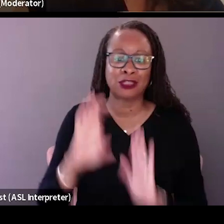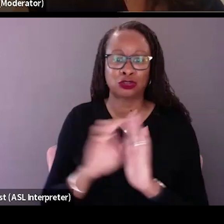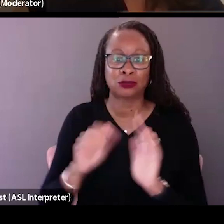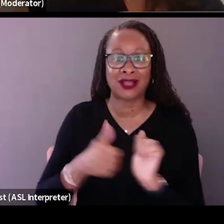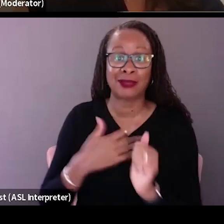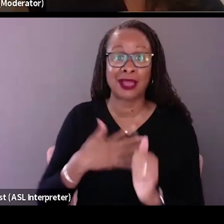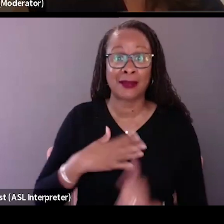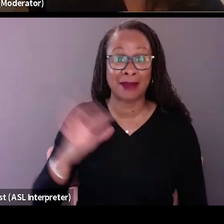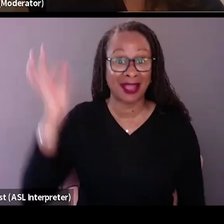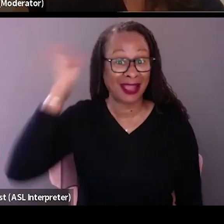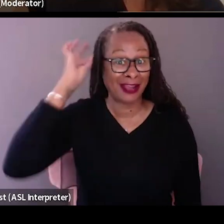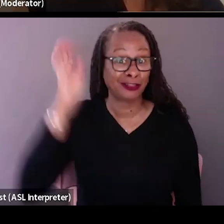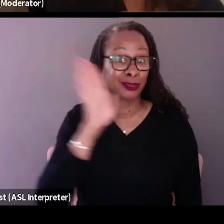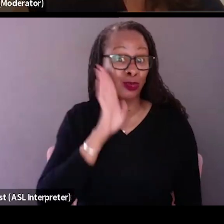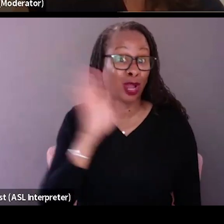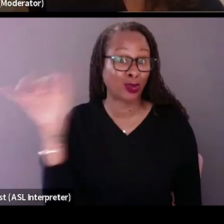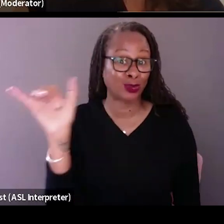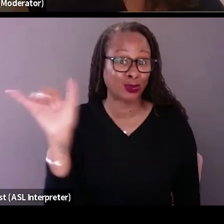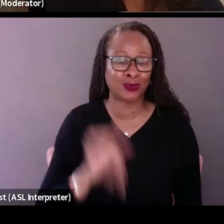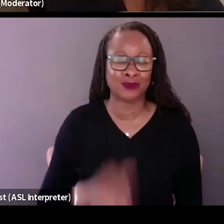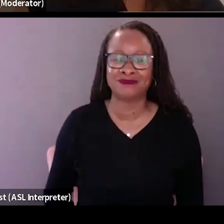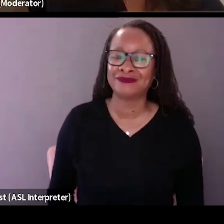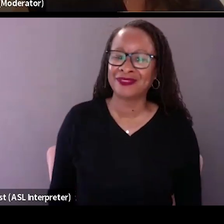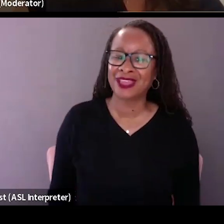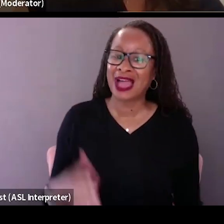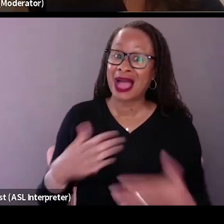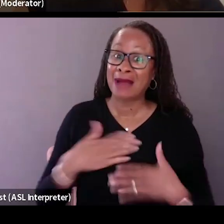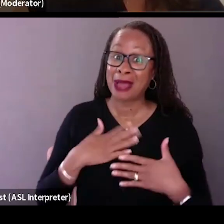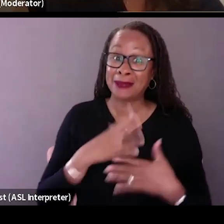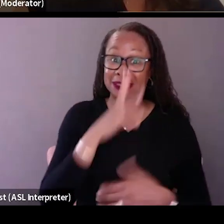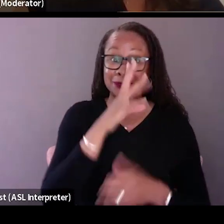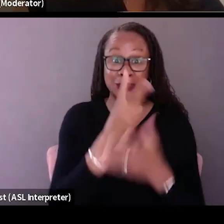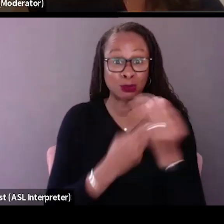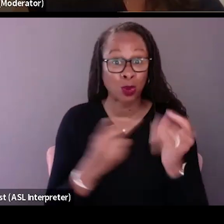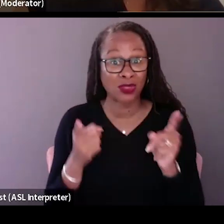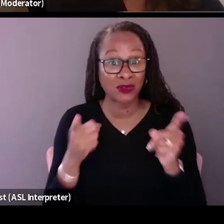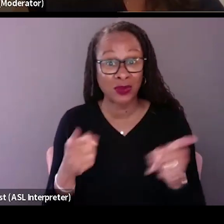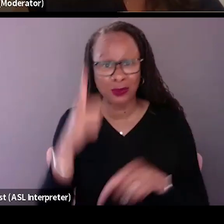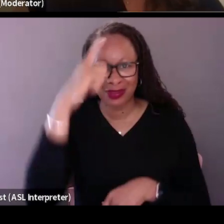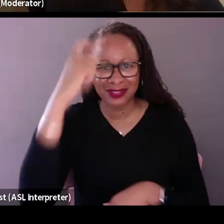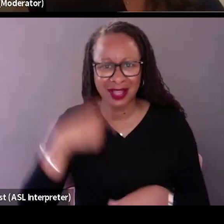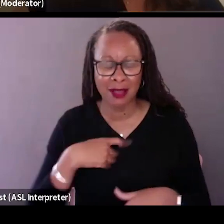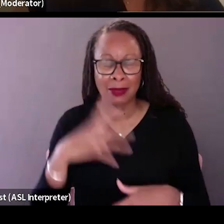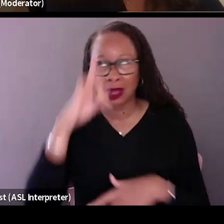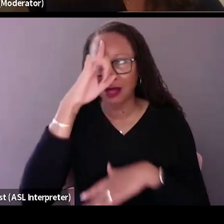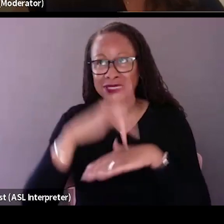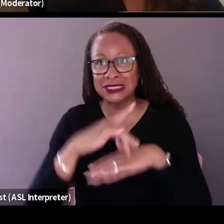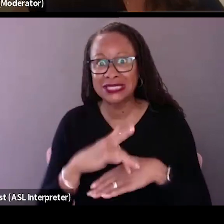Great. Well, I'm so happy to be able to speak to you both because I've been just obsessed with this trial